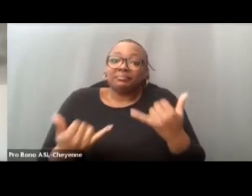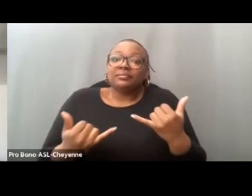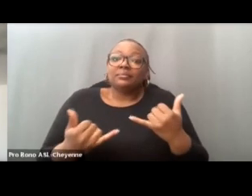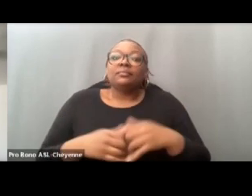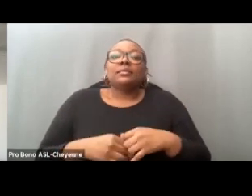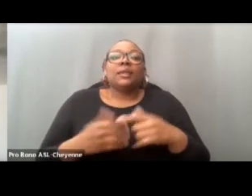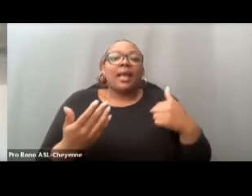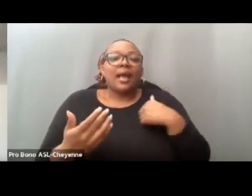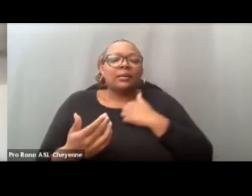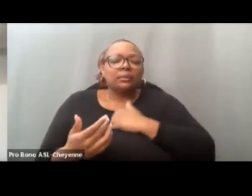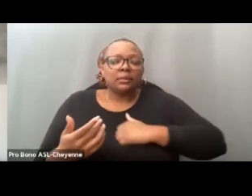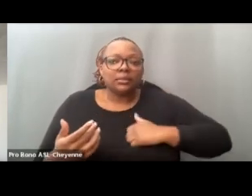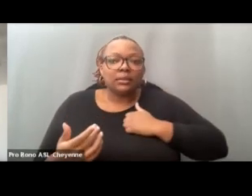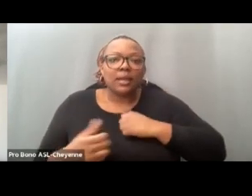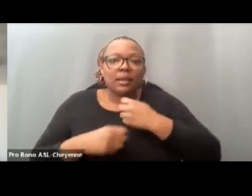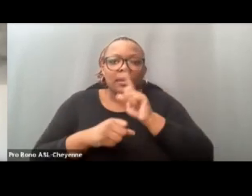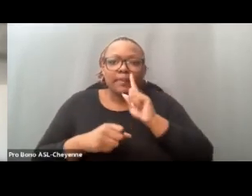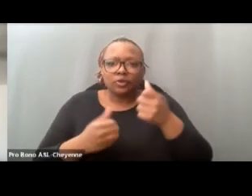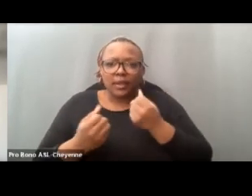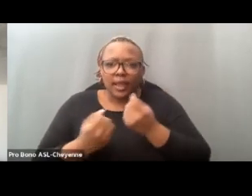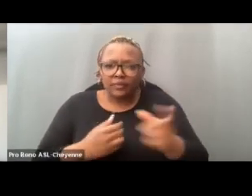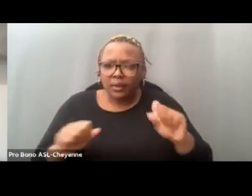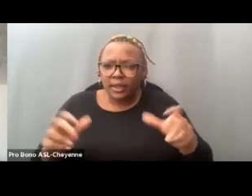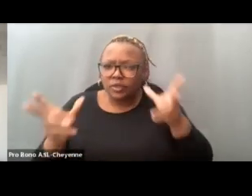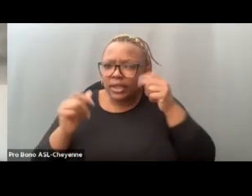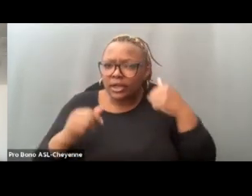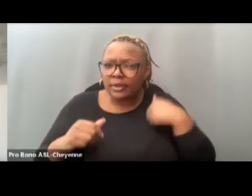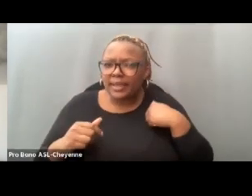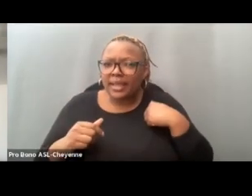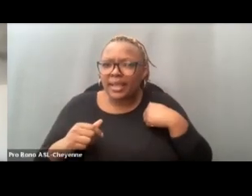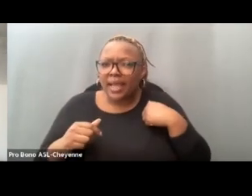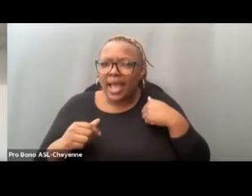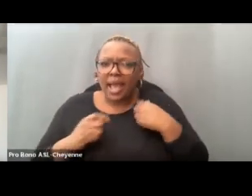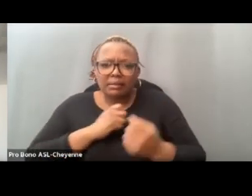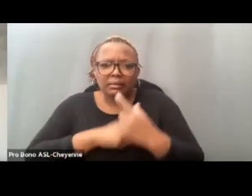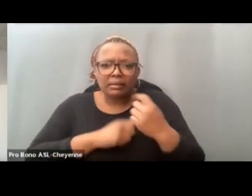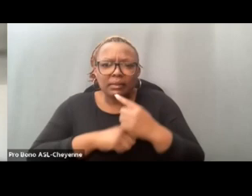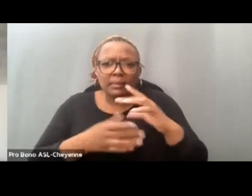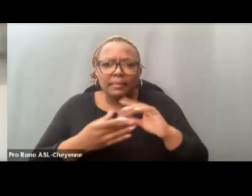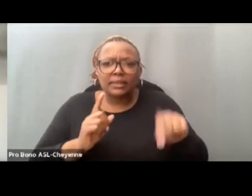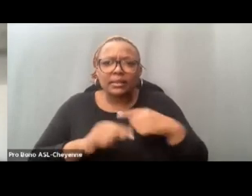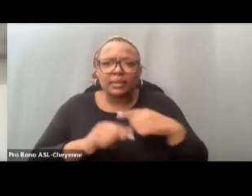I'm so sorry, I wanna make sure everybody can hear me. I'm getting this message about unmuting.